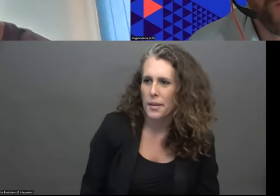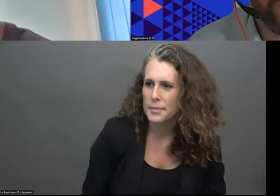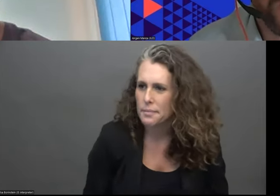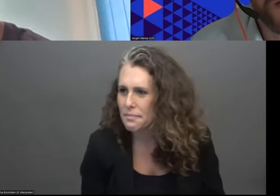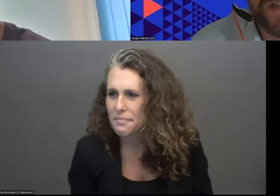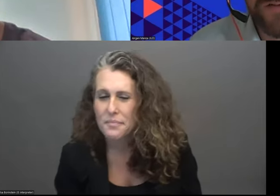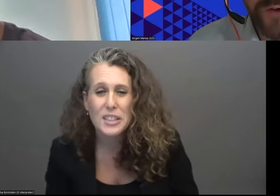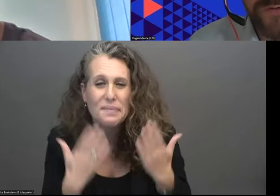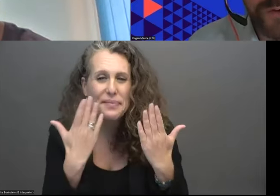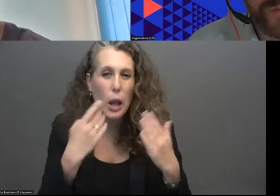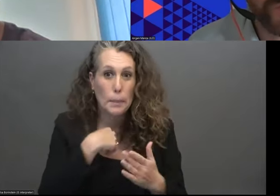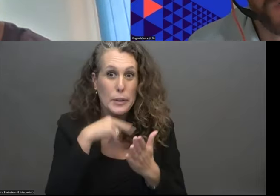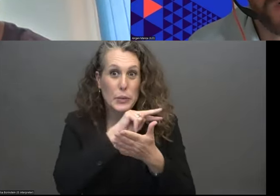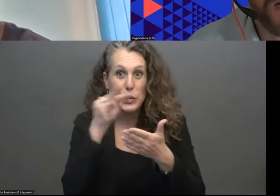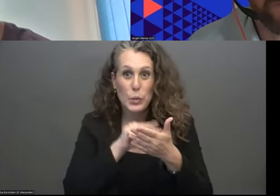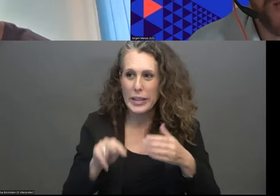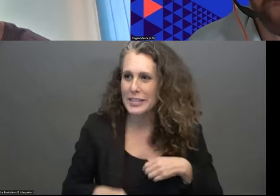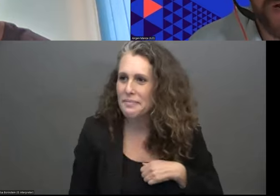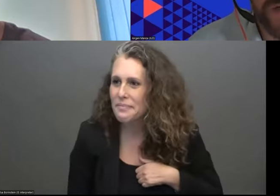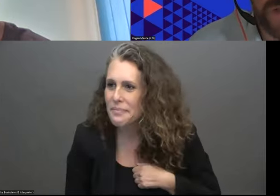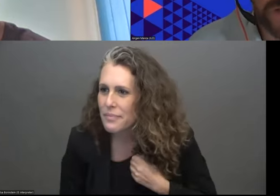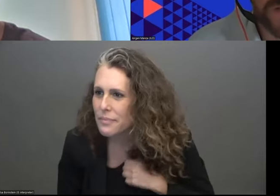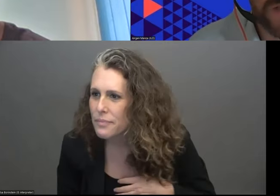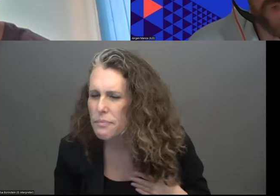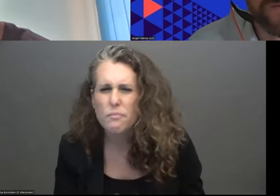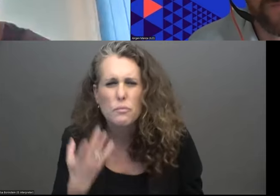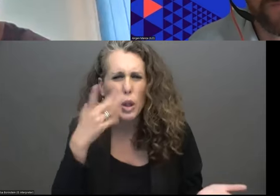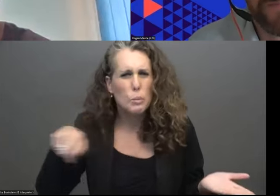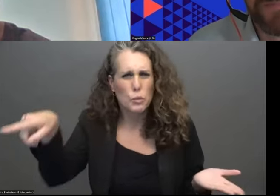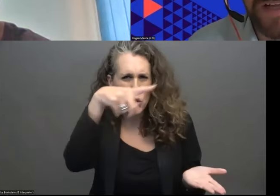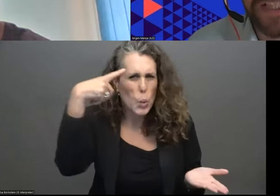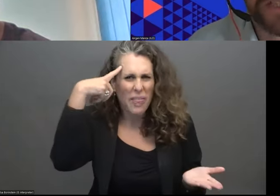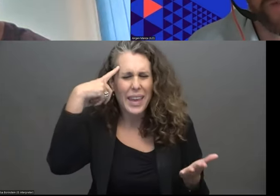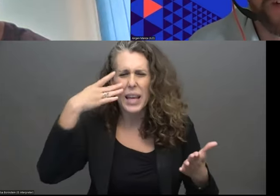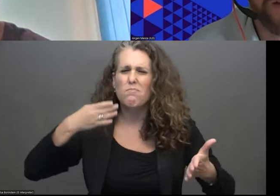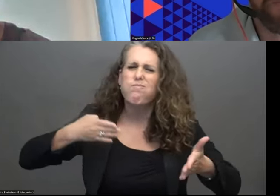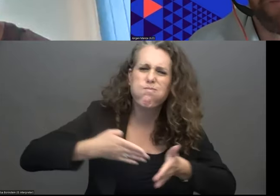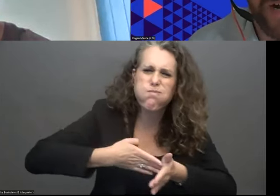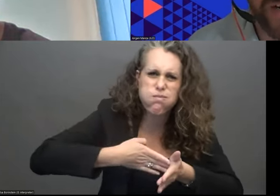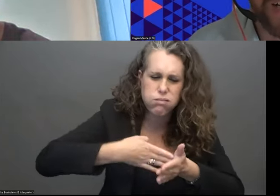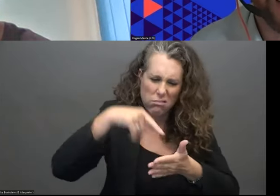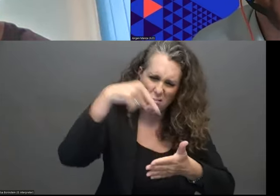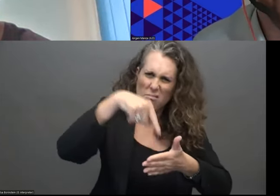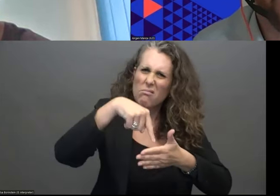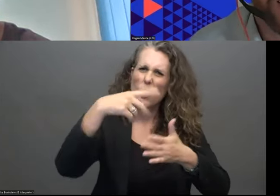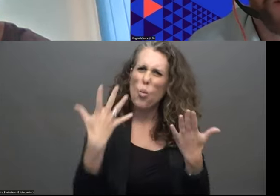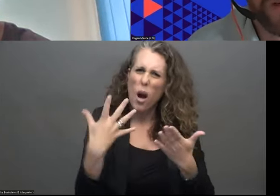what, in your view, are the main barriers. 16:00:45 It leads to say the main barrier